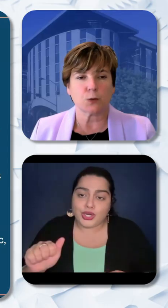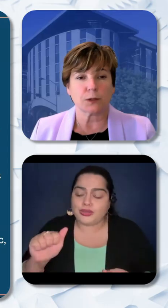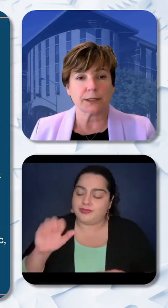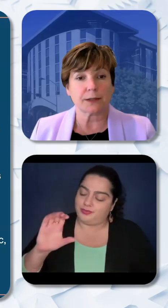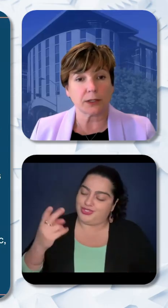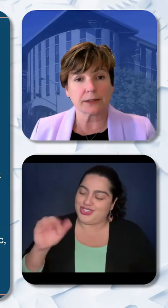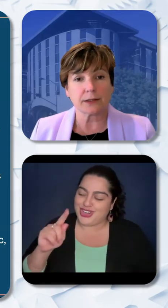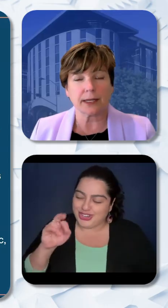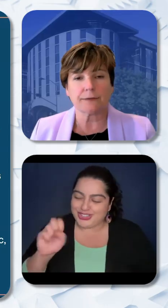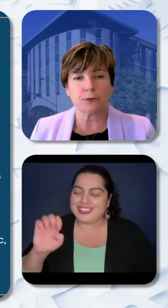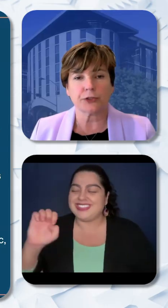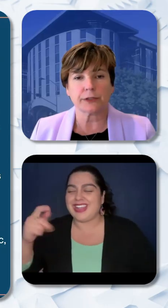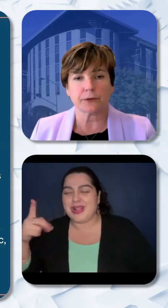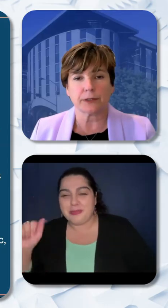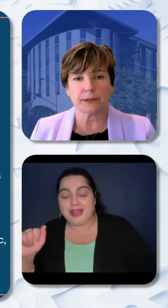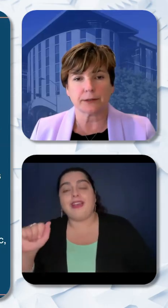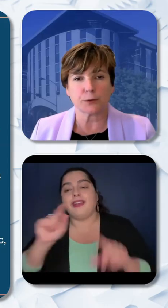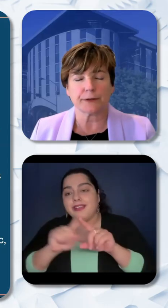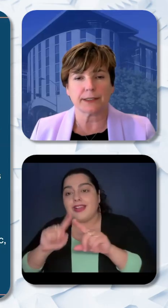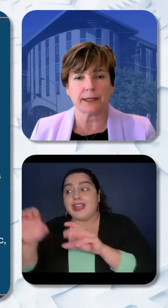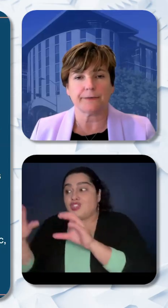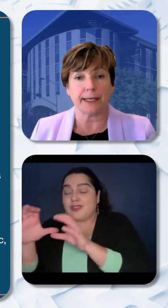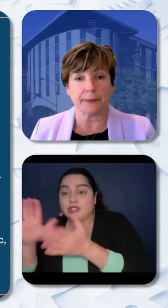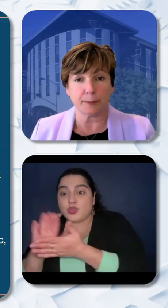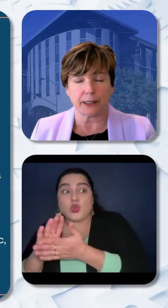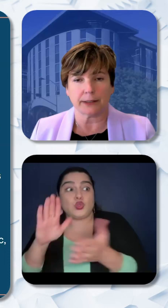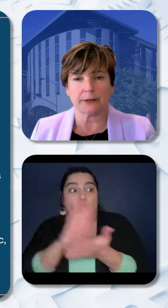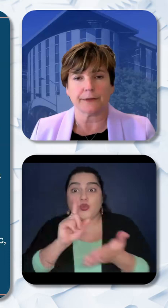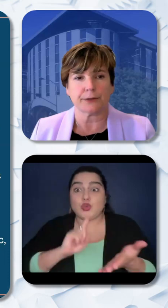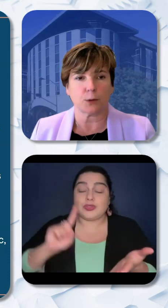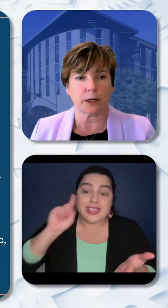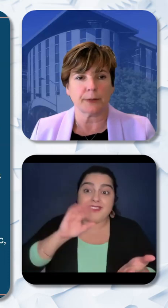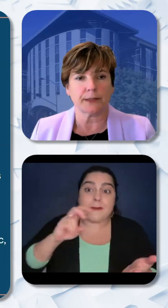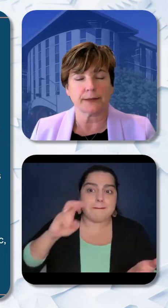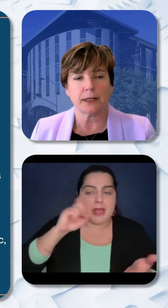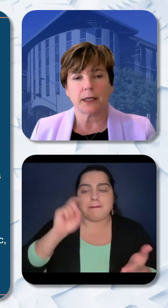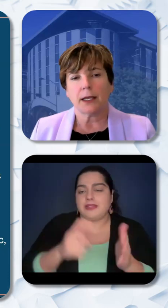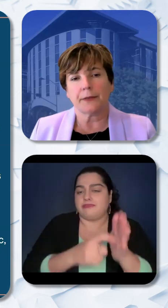schools, as well as our California Schools for the Deaf and the Blind of these requirements.